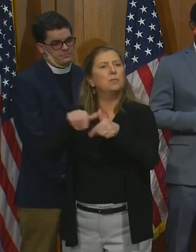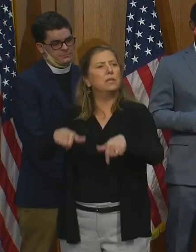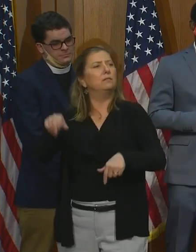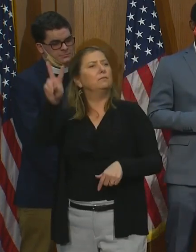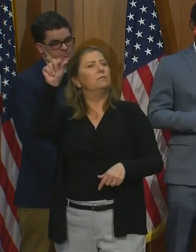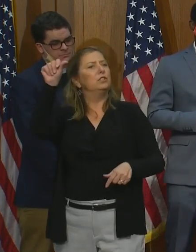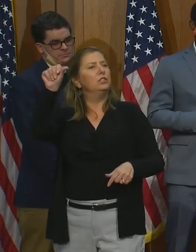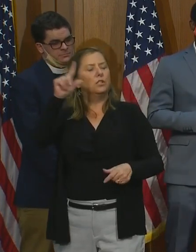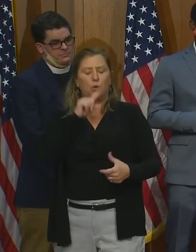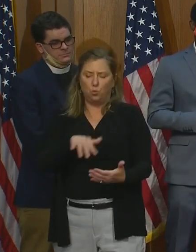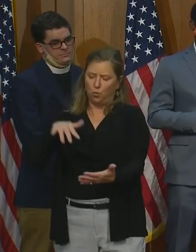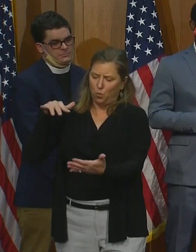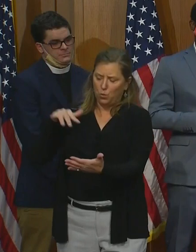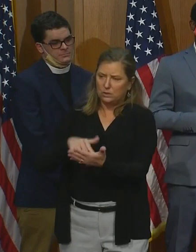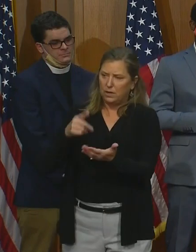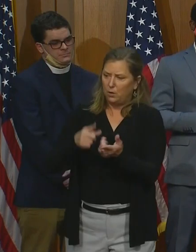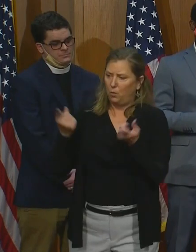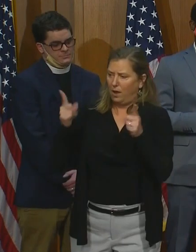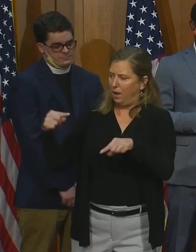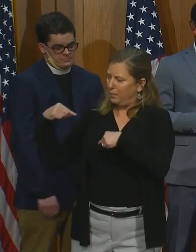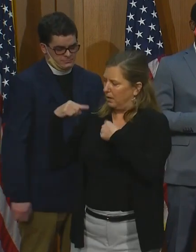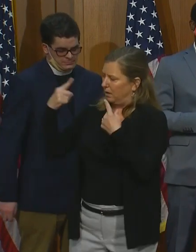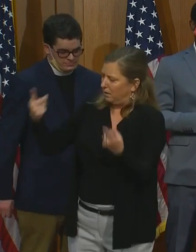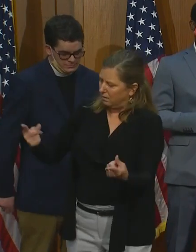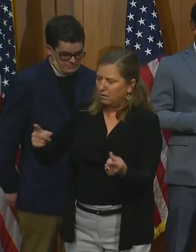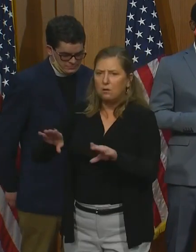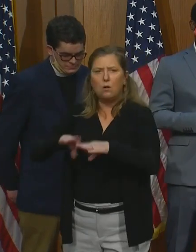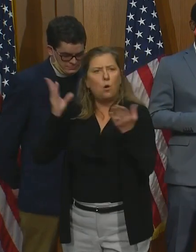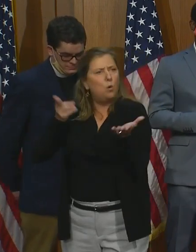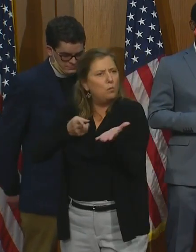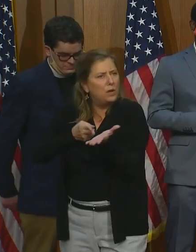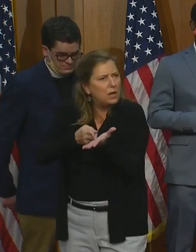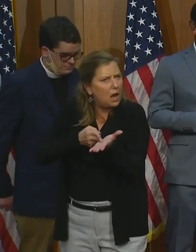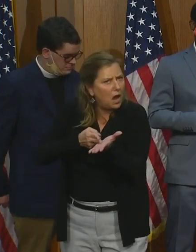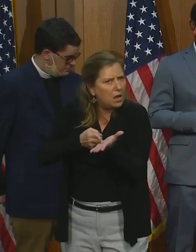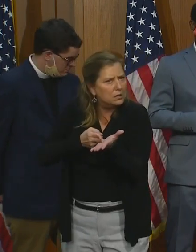MY FRIENDS I BELIEVE IN